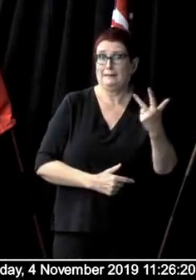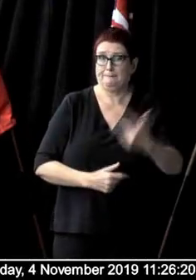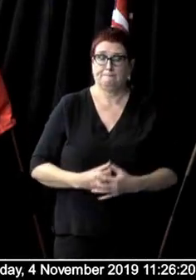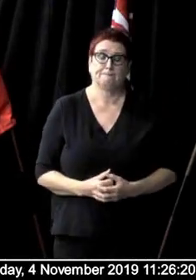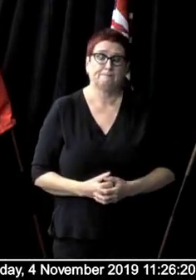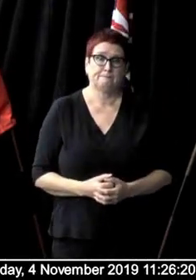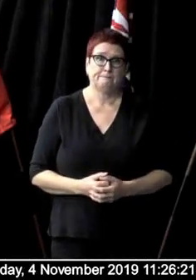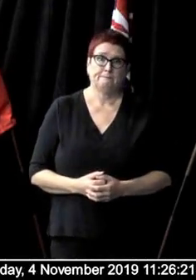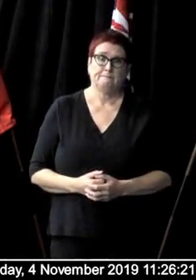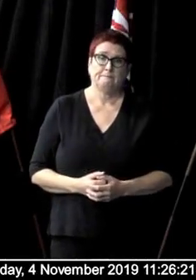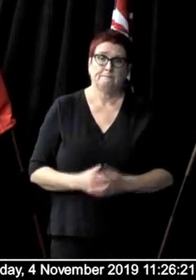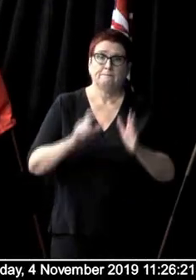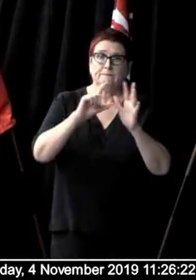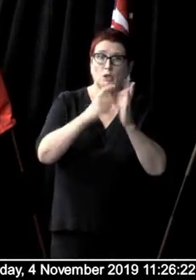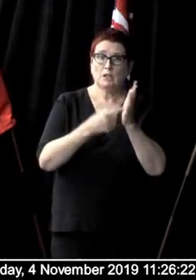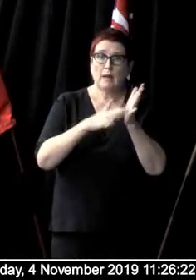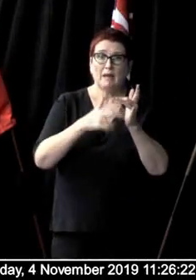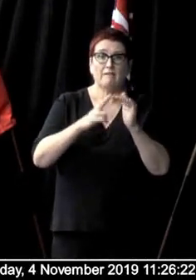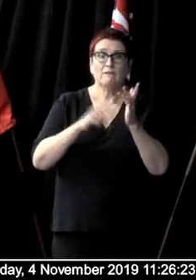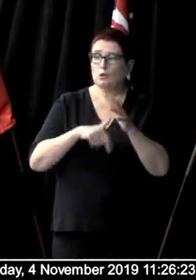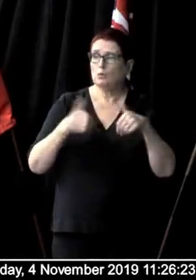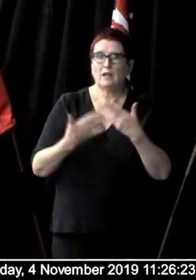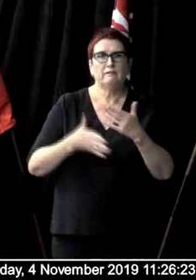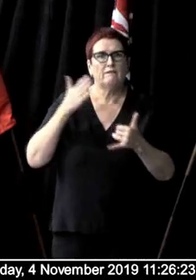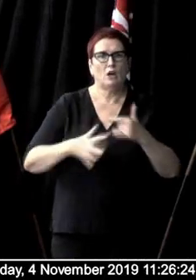Dr Mellifont will now provide some final comments.